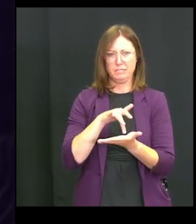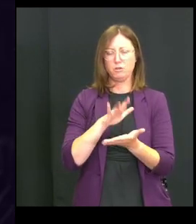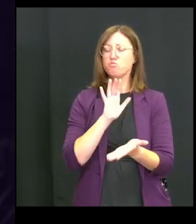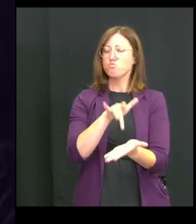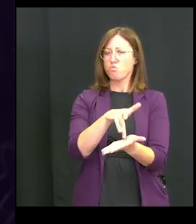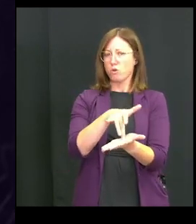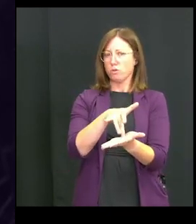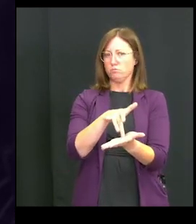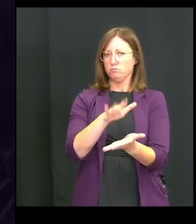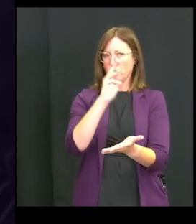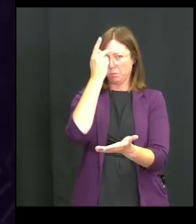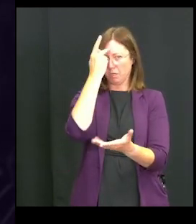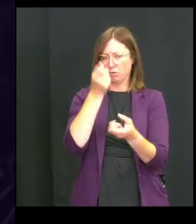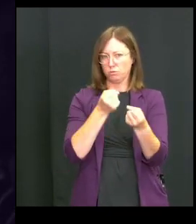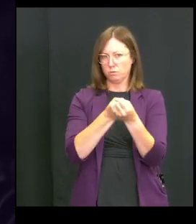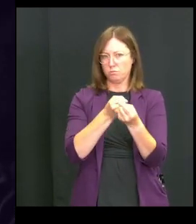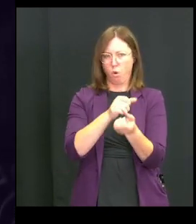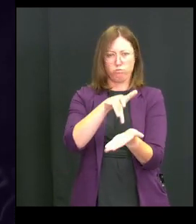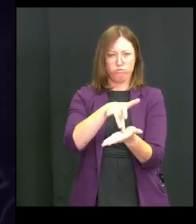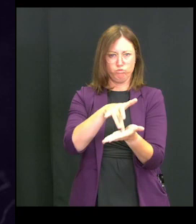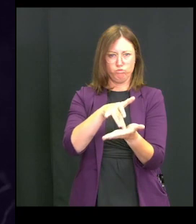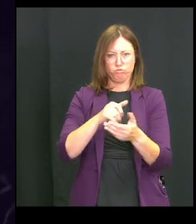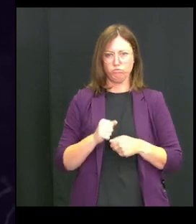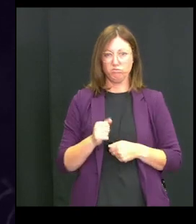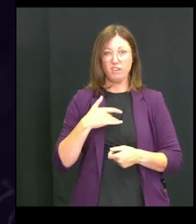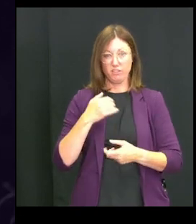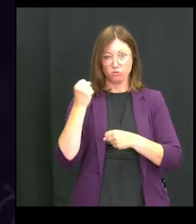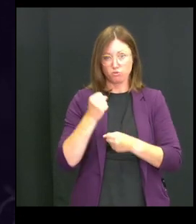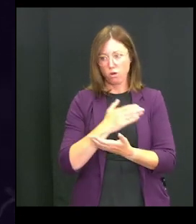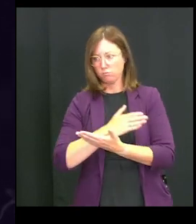There's no evidence of the growth of the extreme left or right.